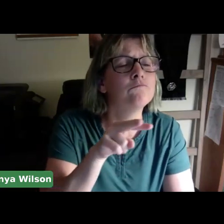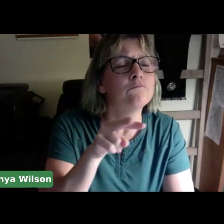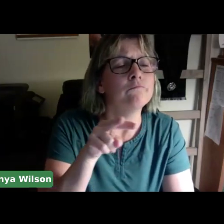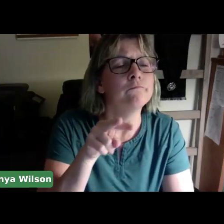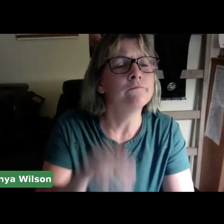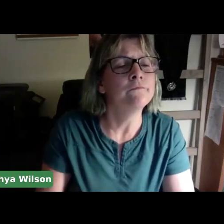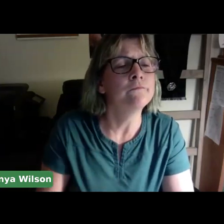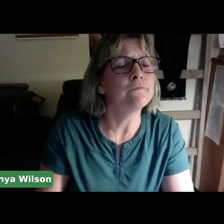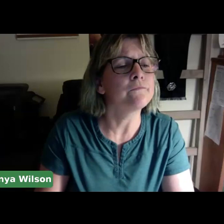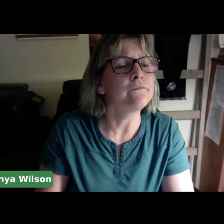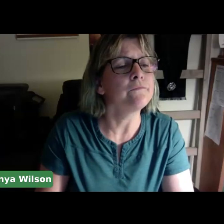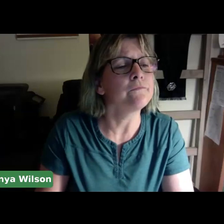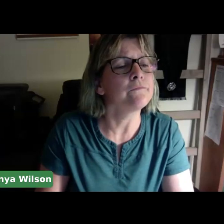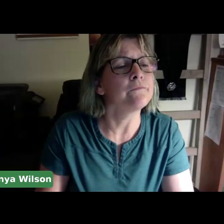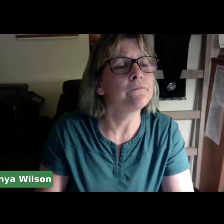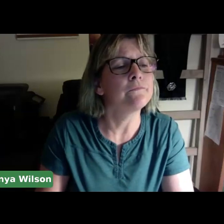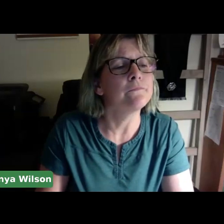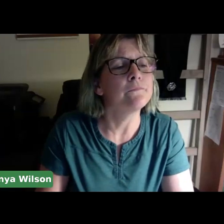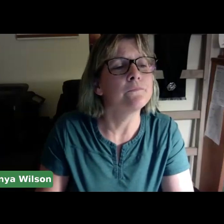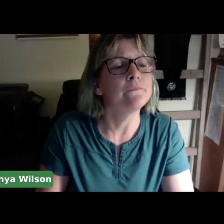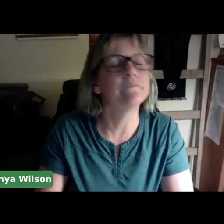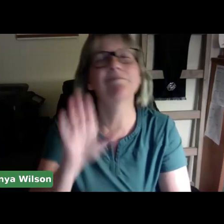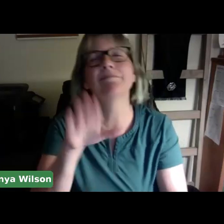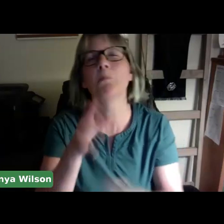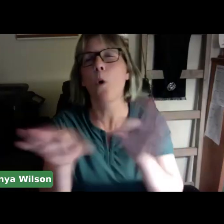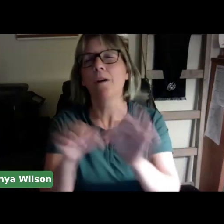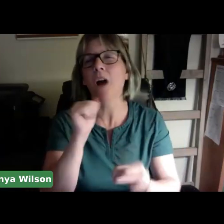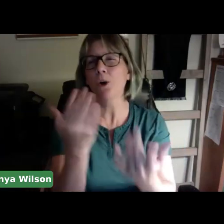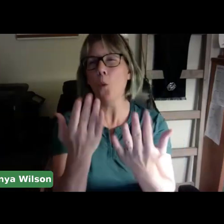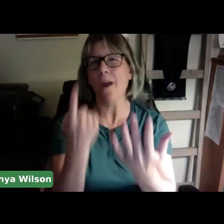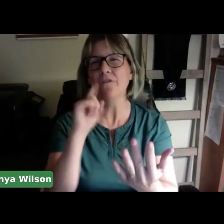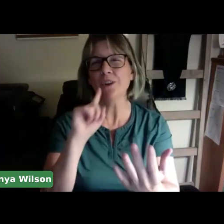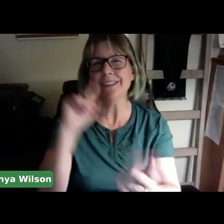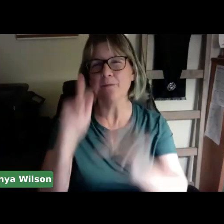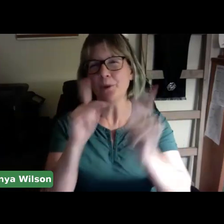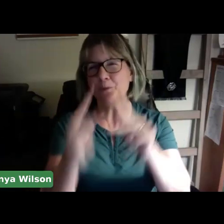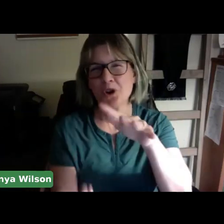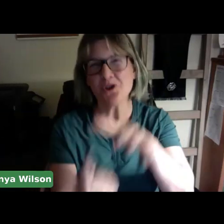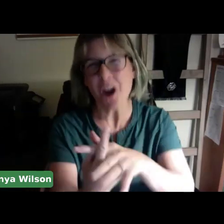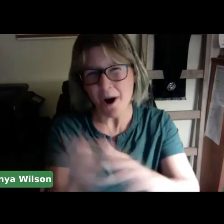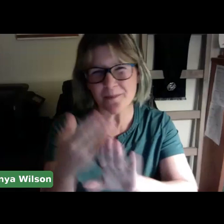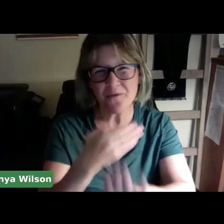trying to put the work in.